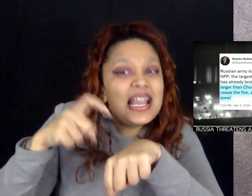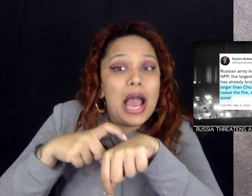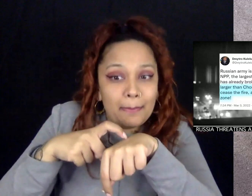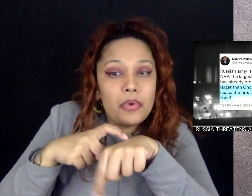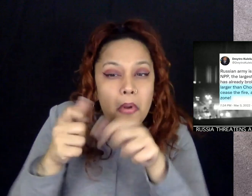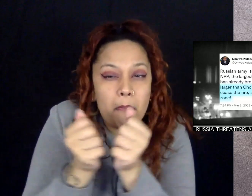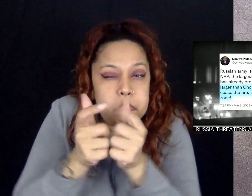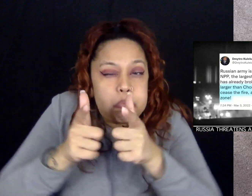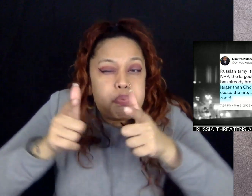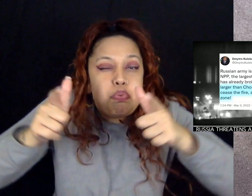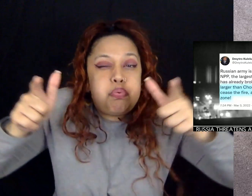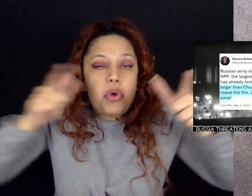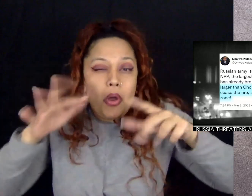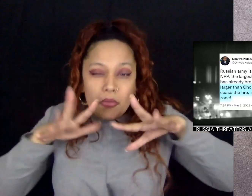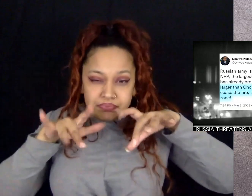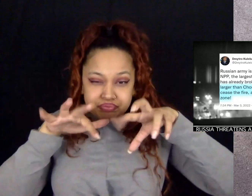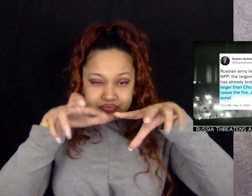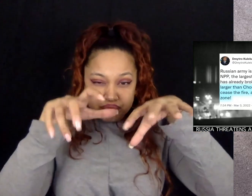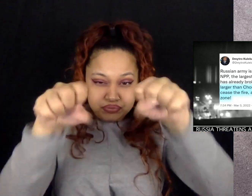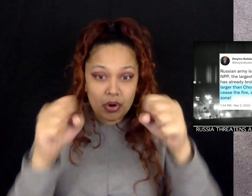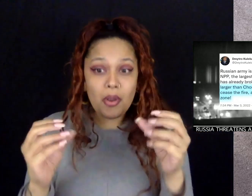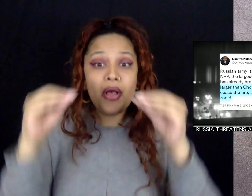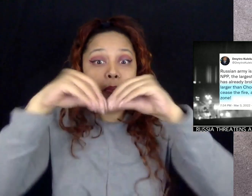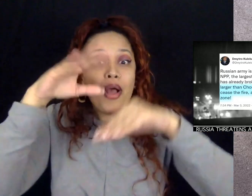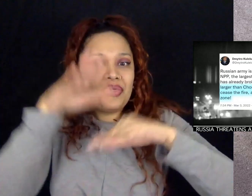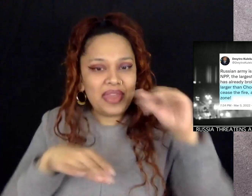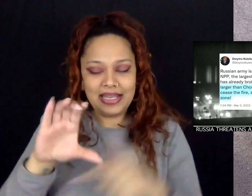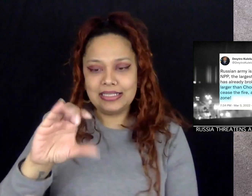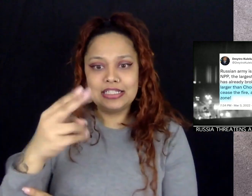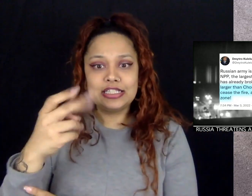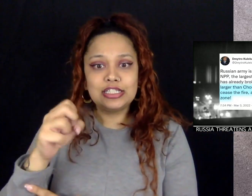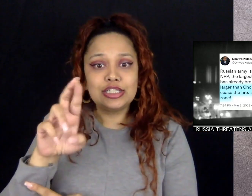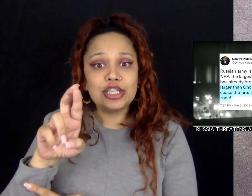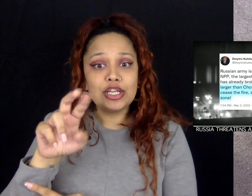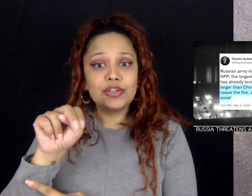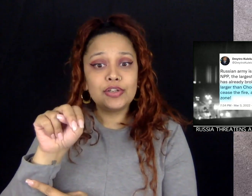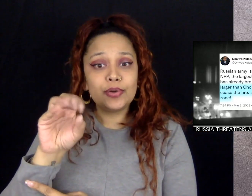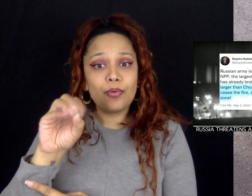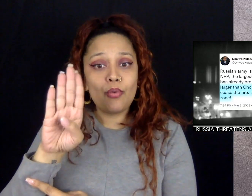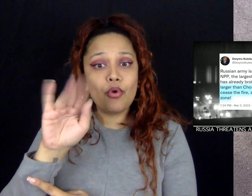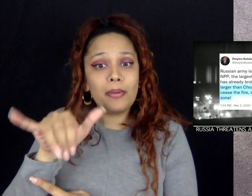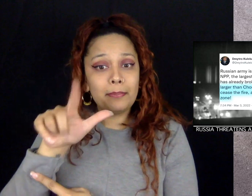if it blows up it will be 10 times larger than Chernobyl